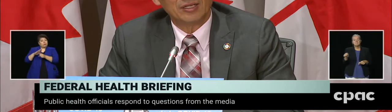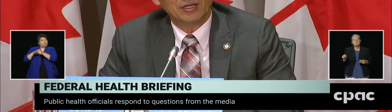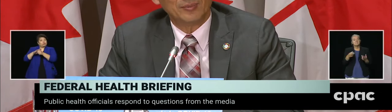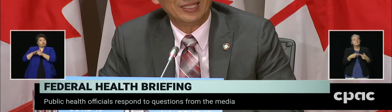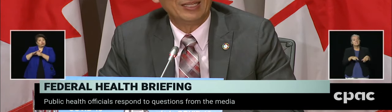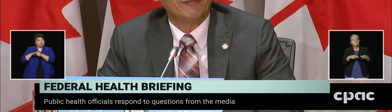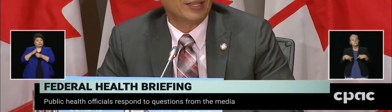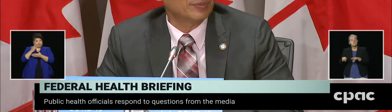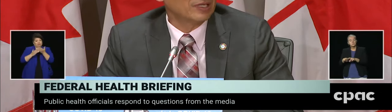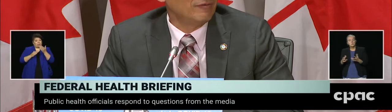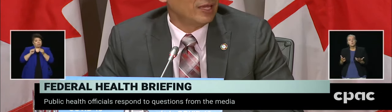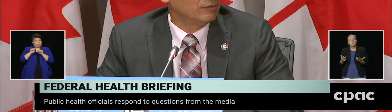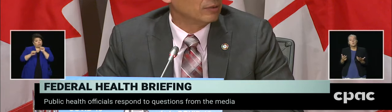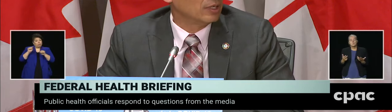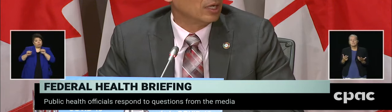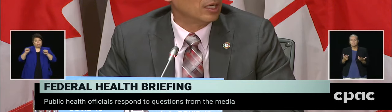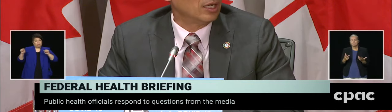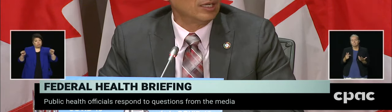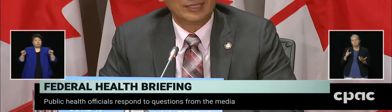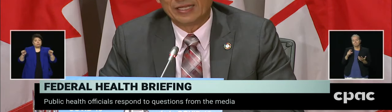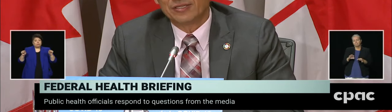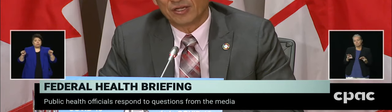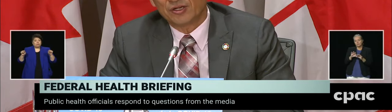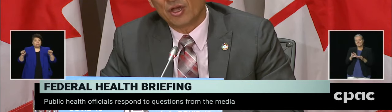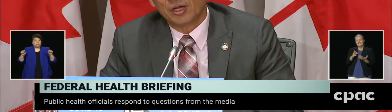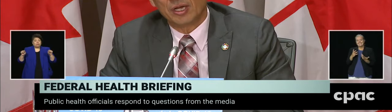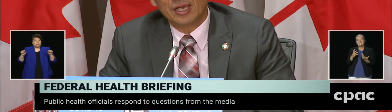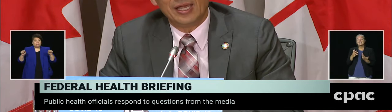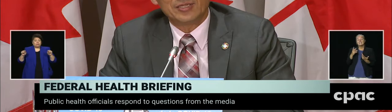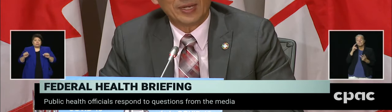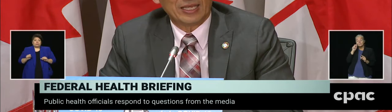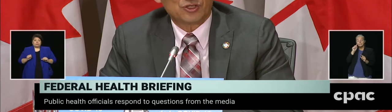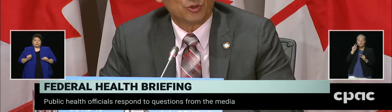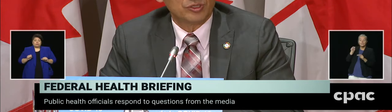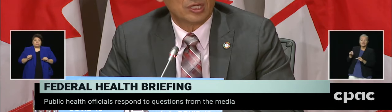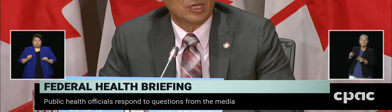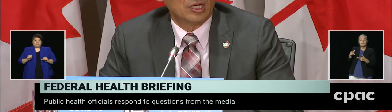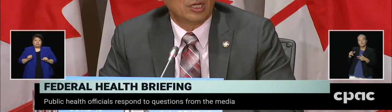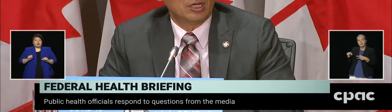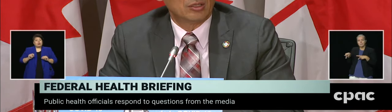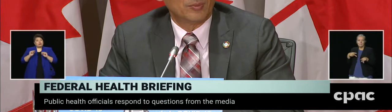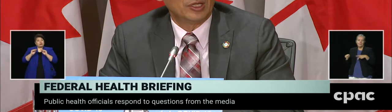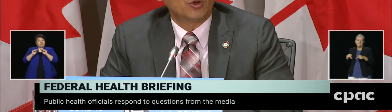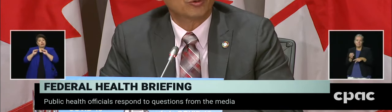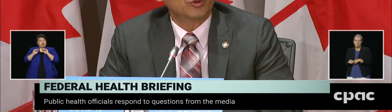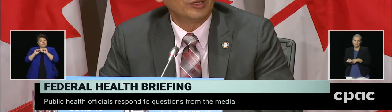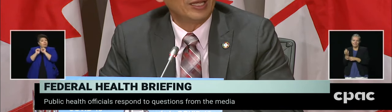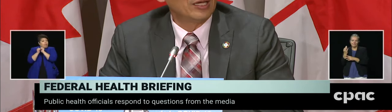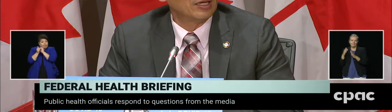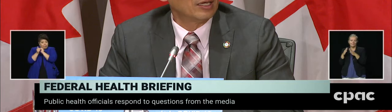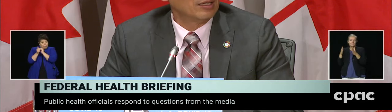BARS AND RESTAURANTS.